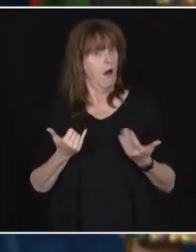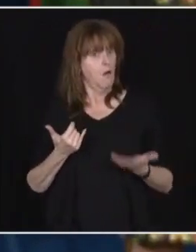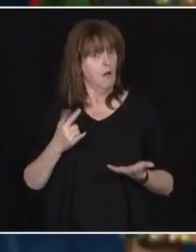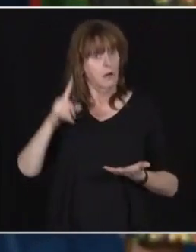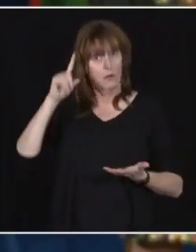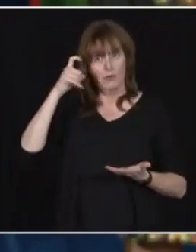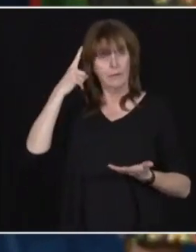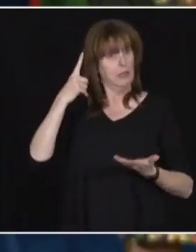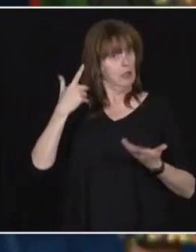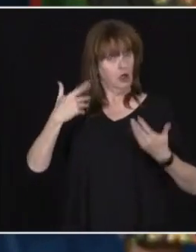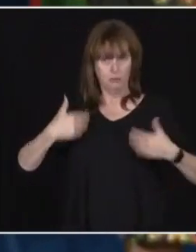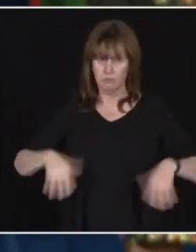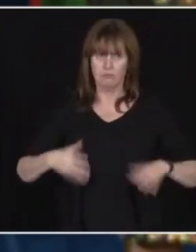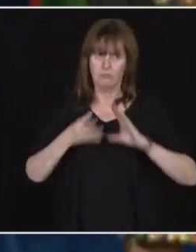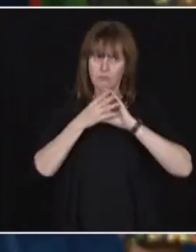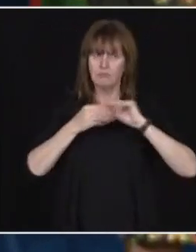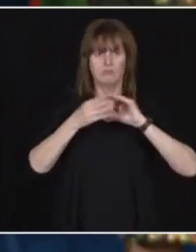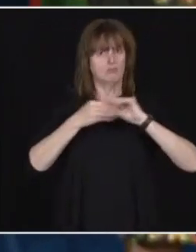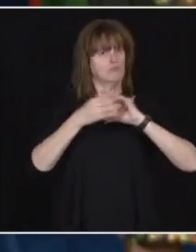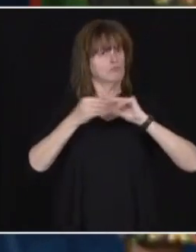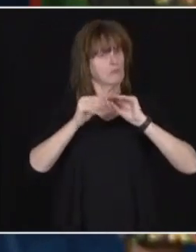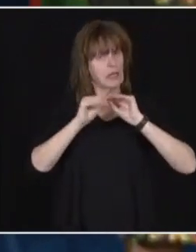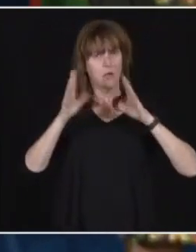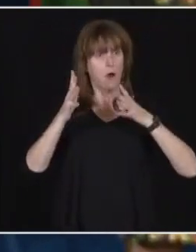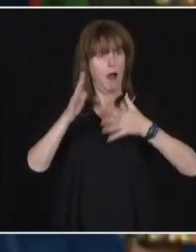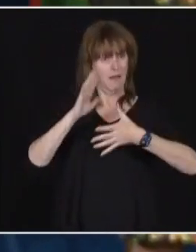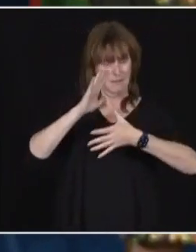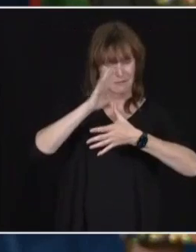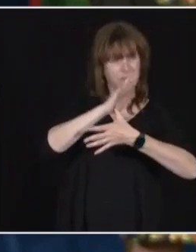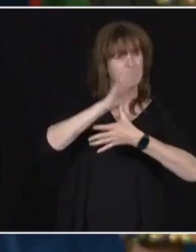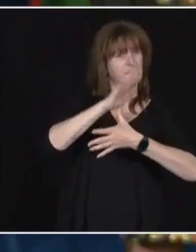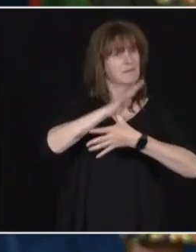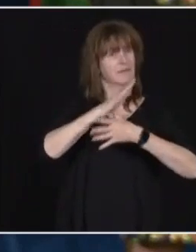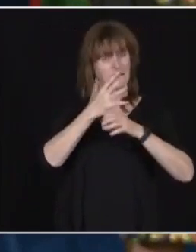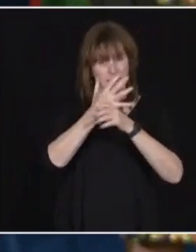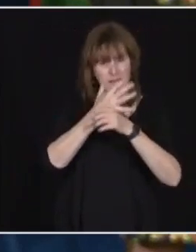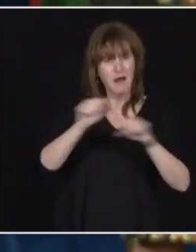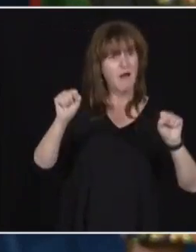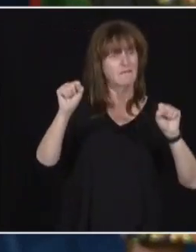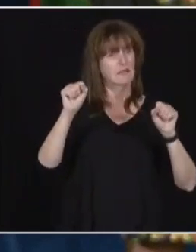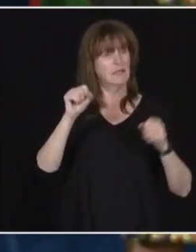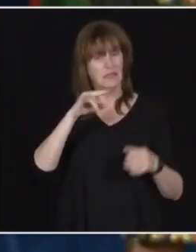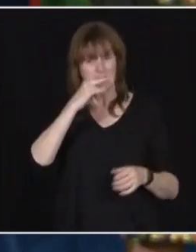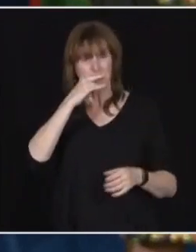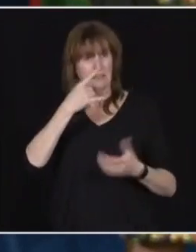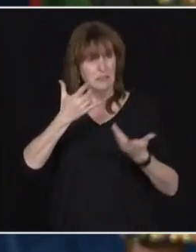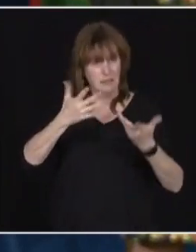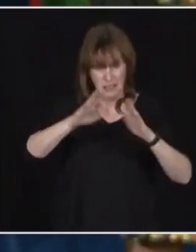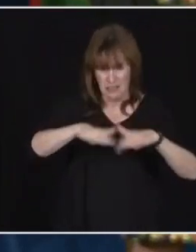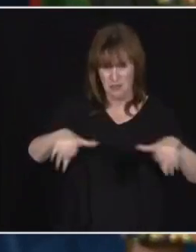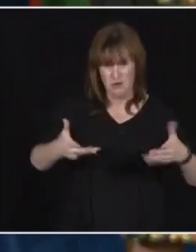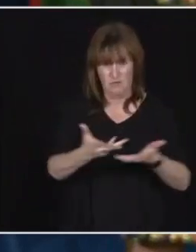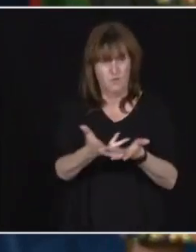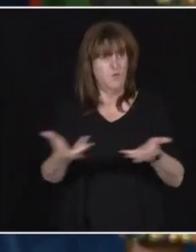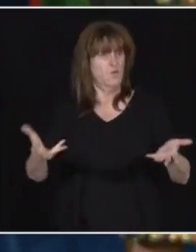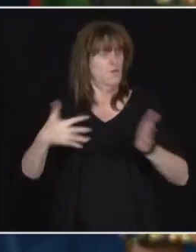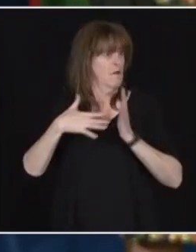We want them all to have a stable what I can commit to today is the premier has been clear, we will do whatever it